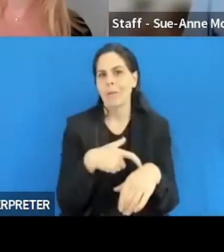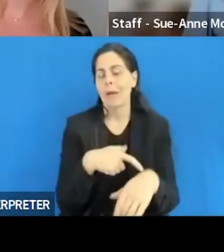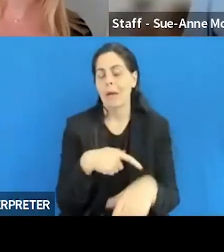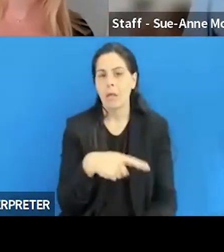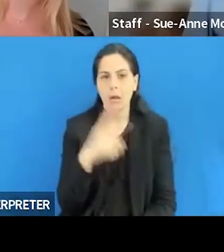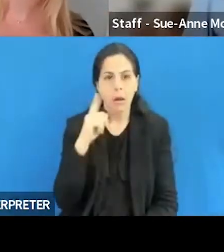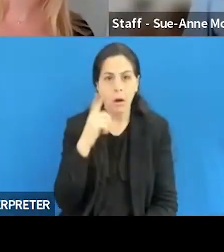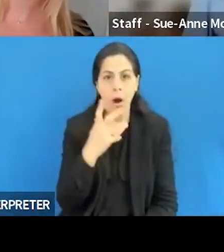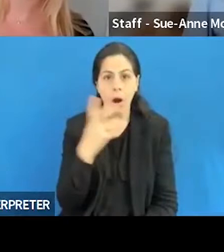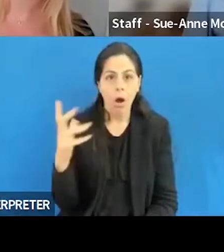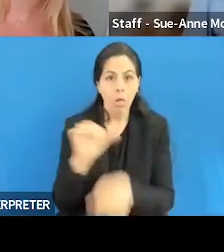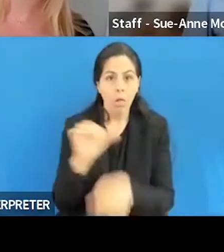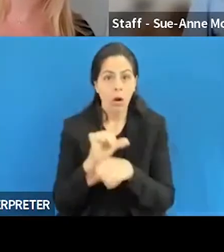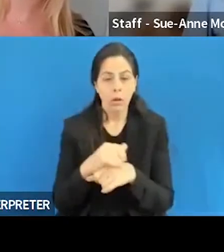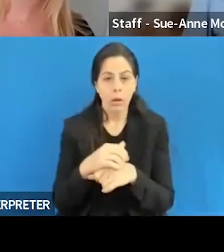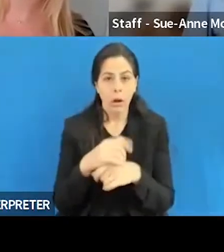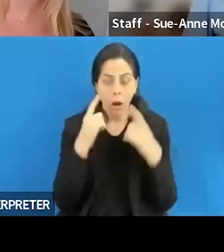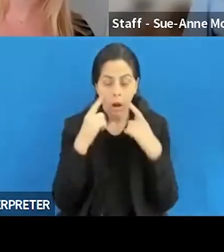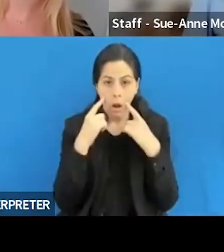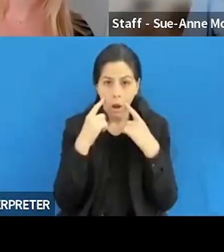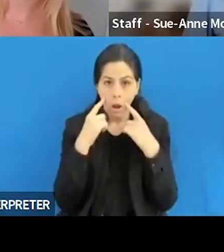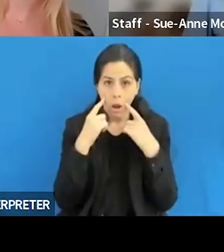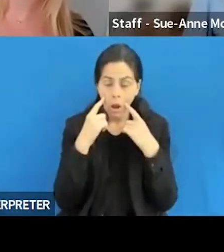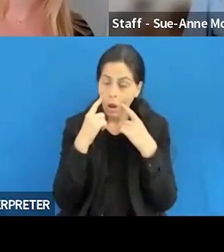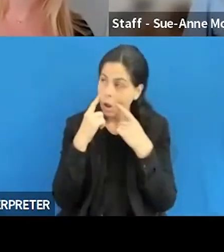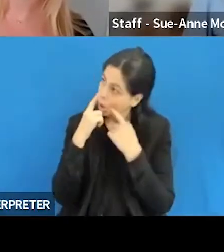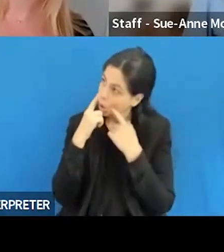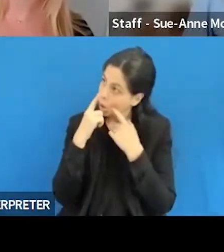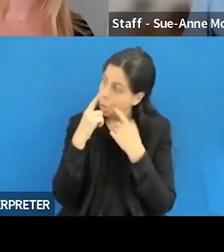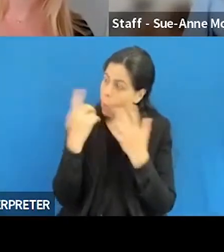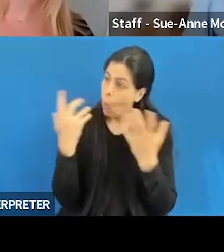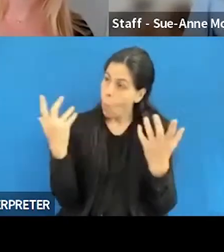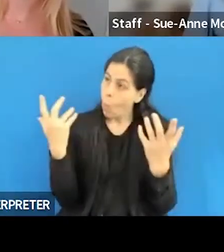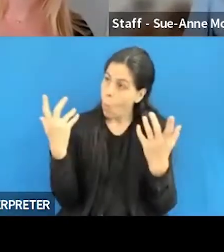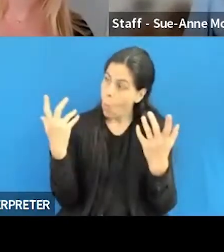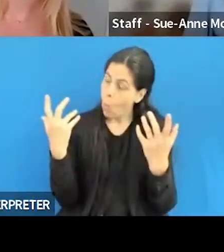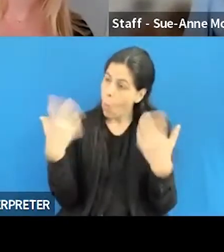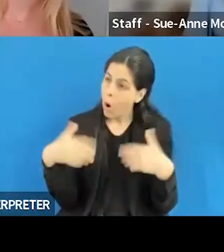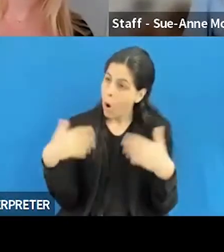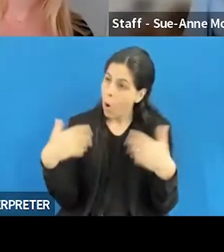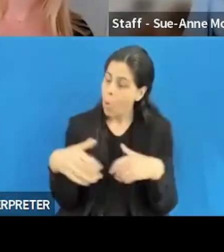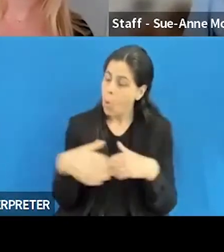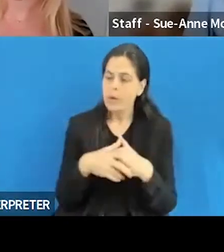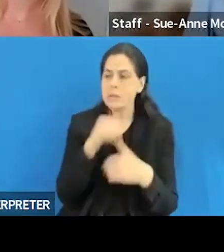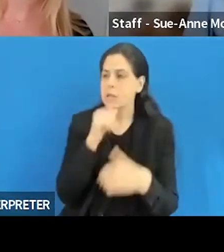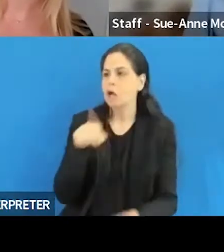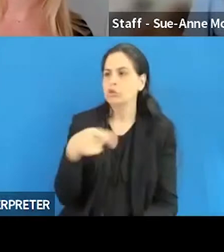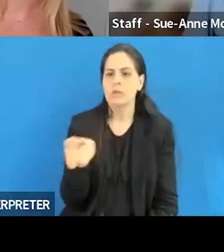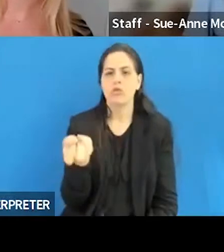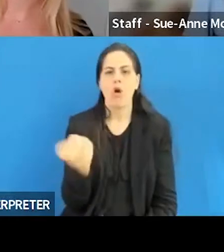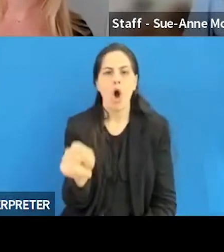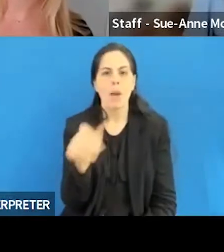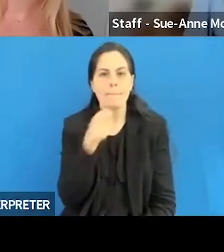and their eyes kind of glaze over and they go, "Oh, it's not just turning on a mic and talking." It's not, you wanna be intentional.